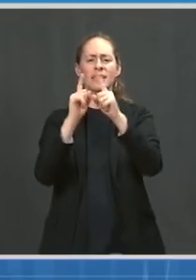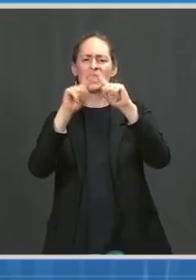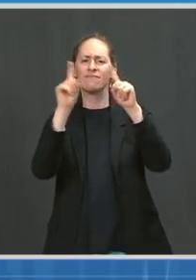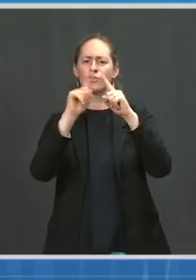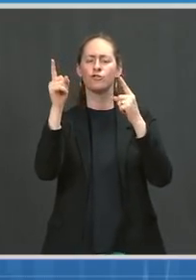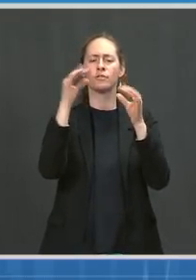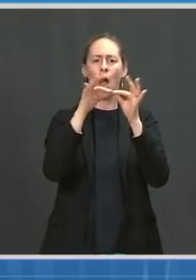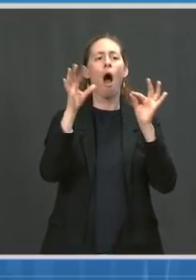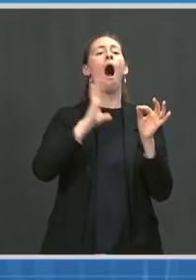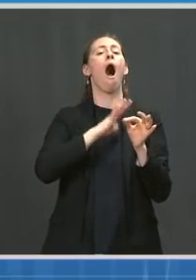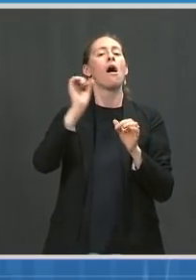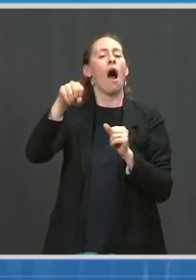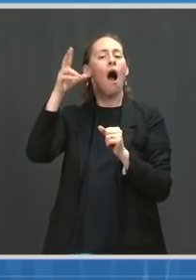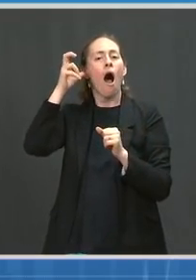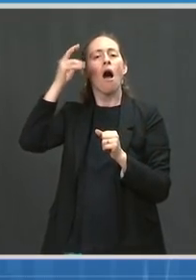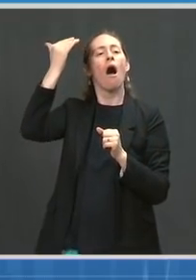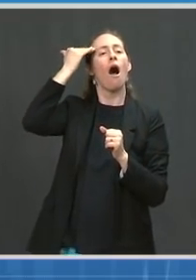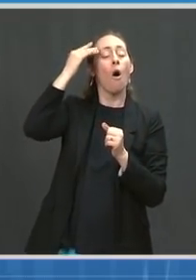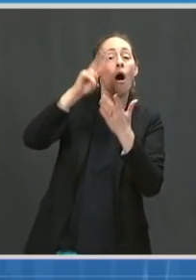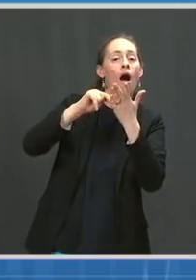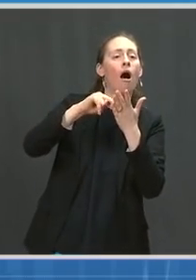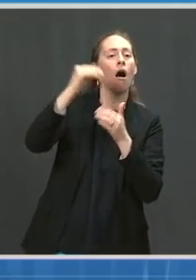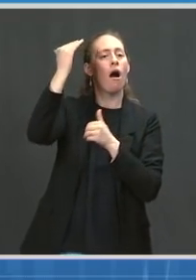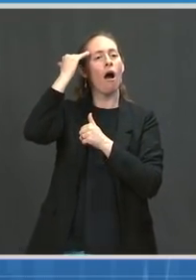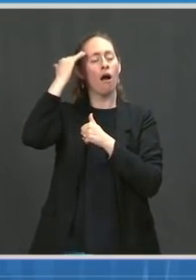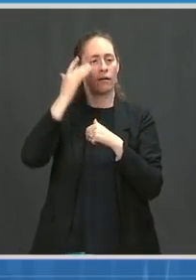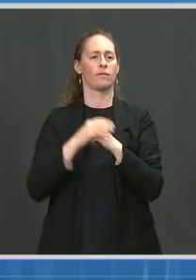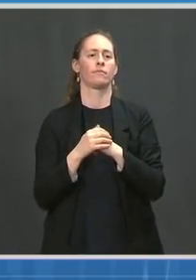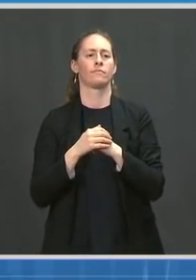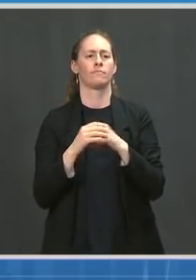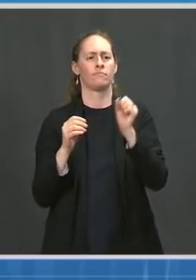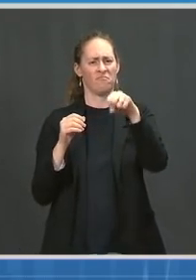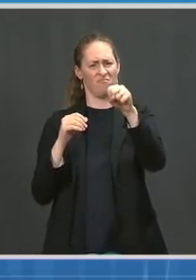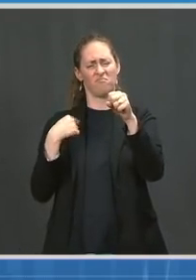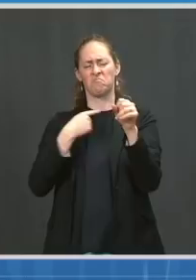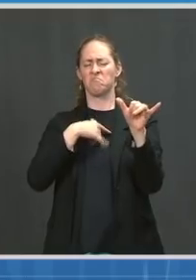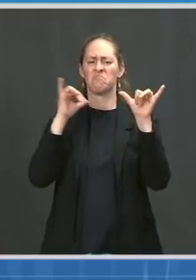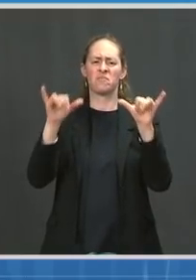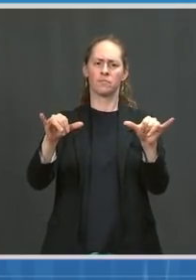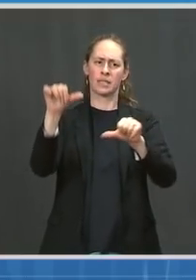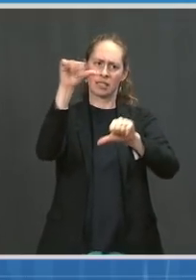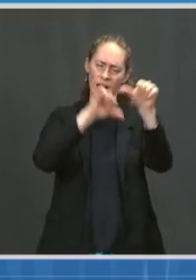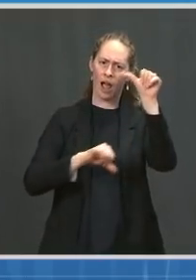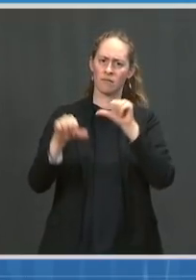and giving Americans the facts they need is central to building that vaccine confidence.